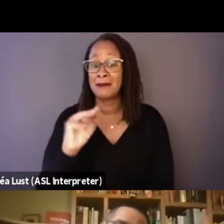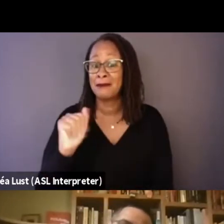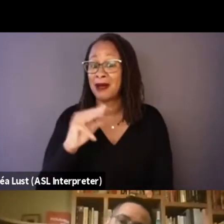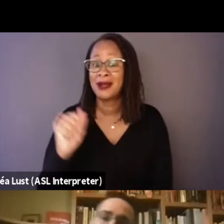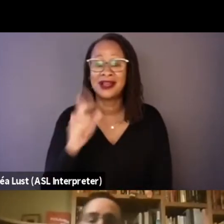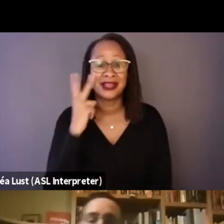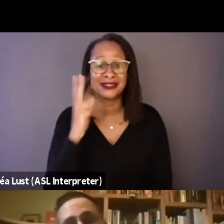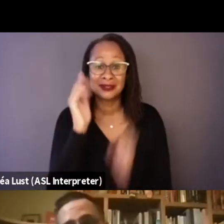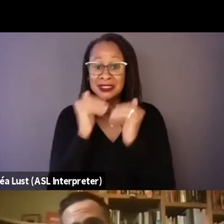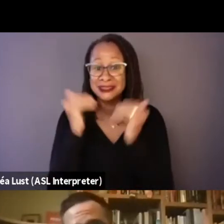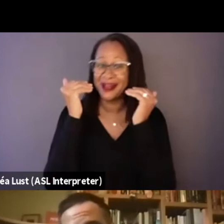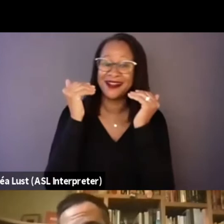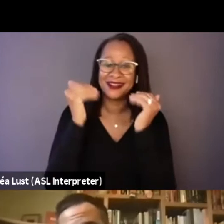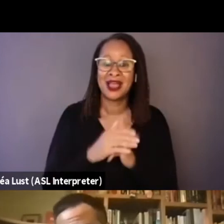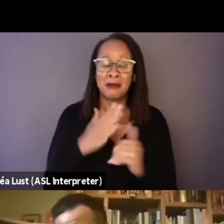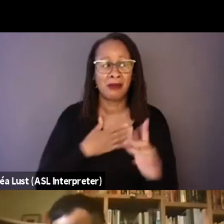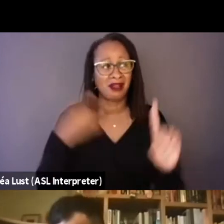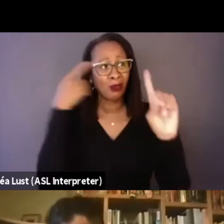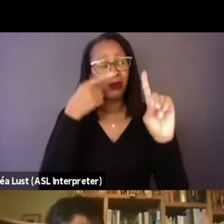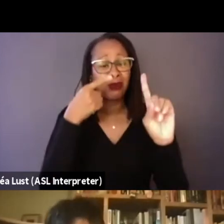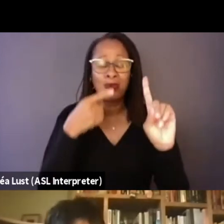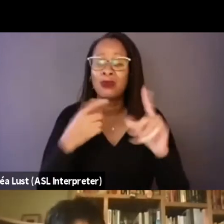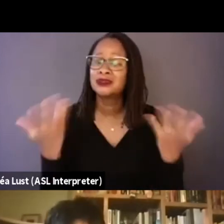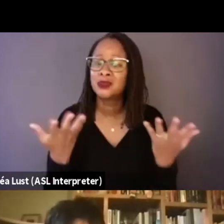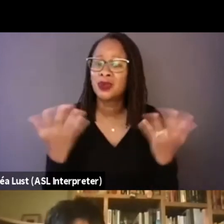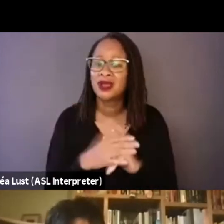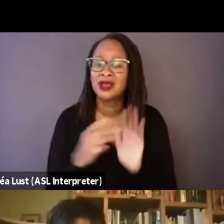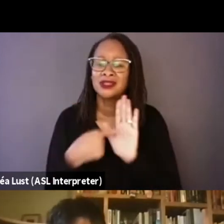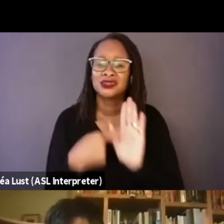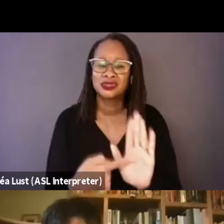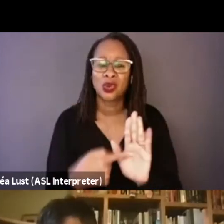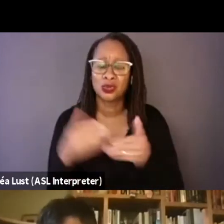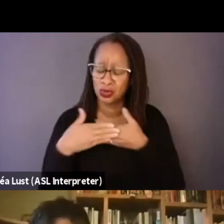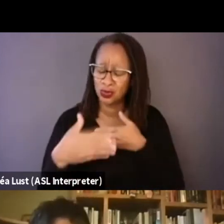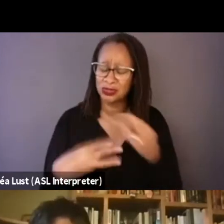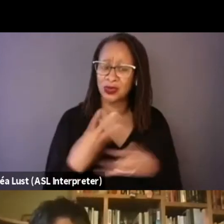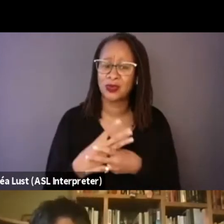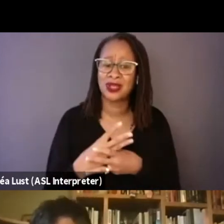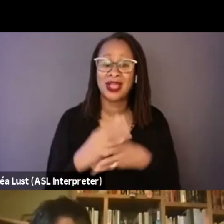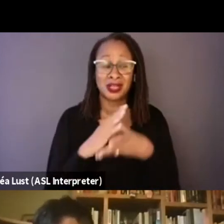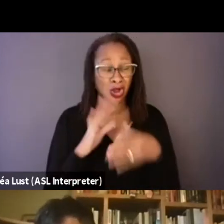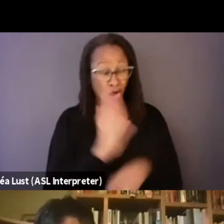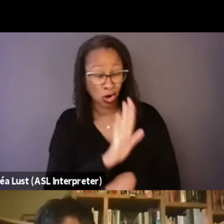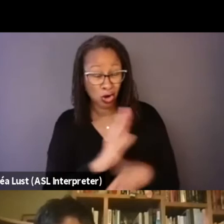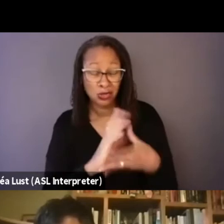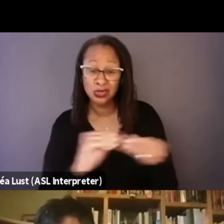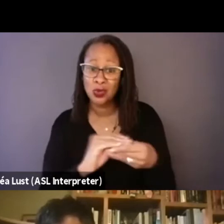and my intention is to show to the rest of the world the story of Mama, because always thinking about,